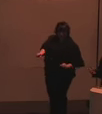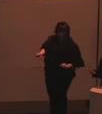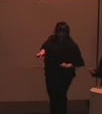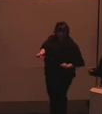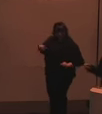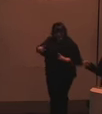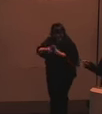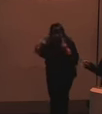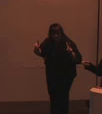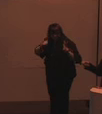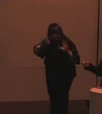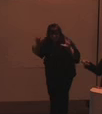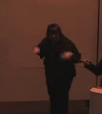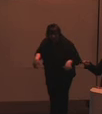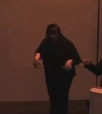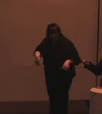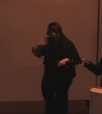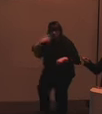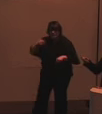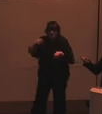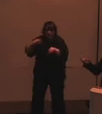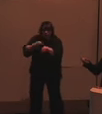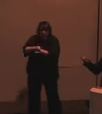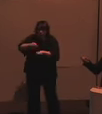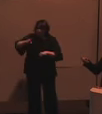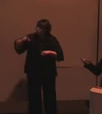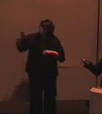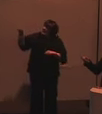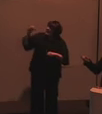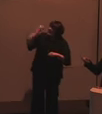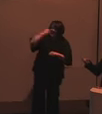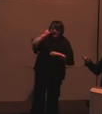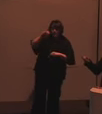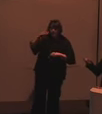Because after that, after this, if we put something